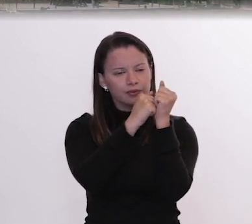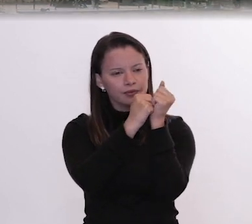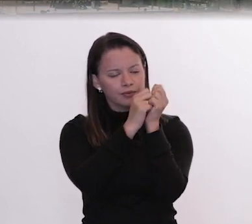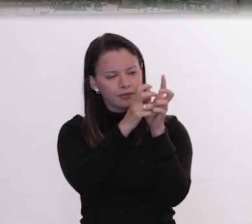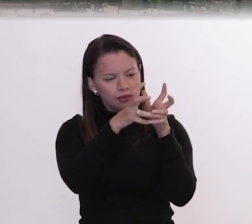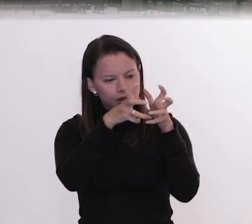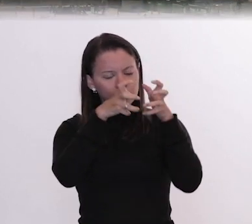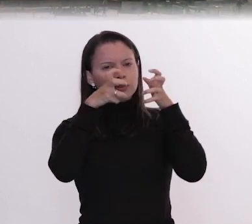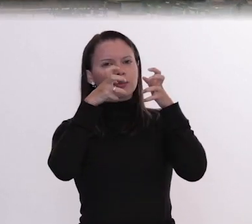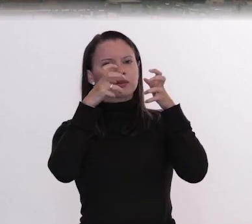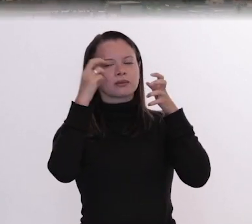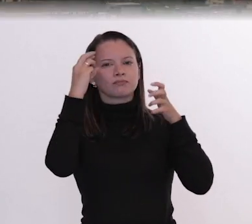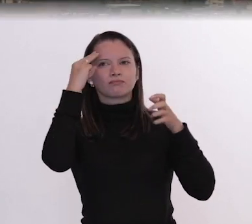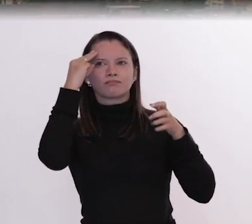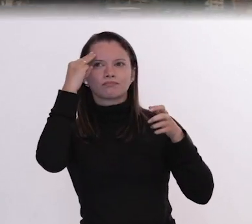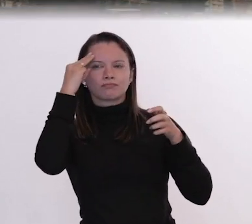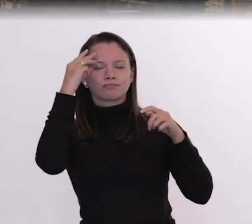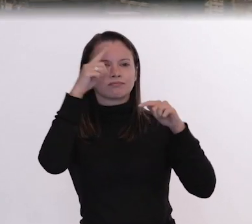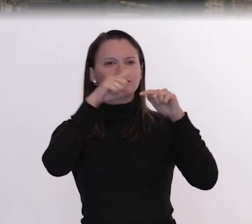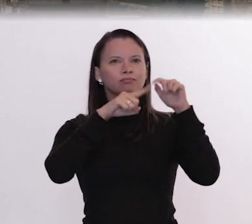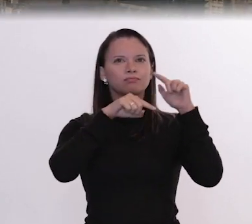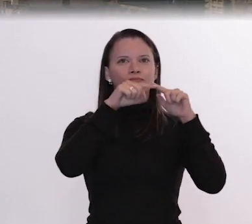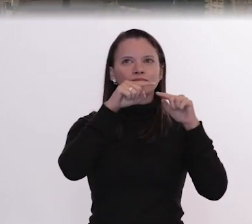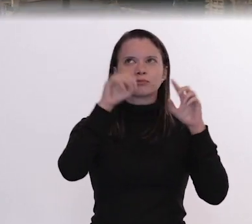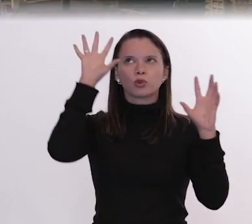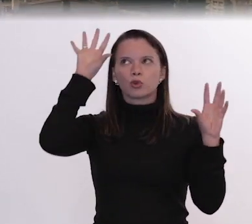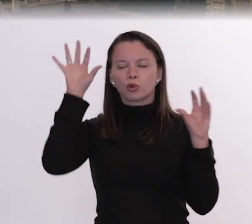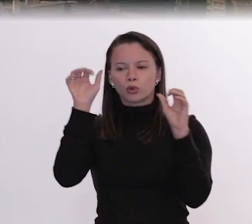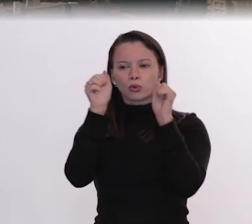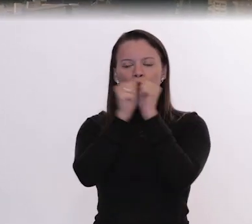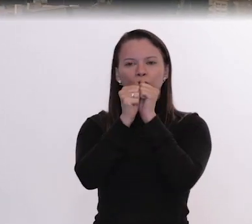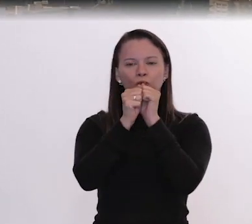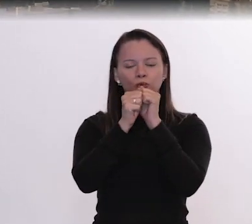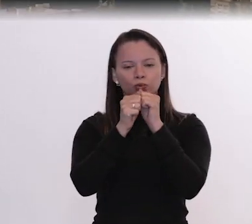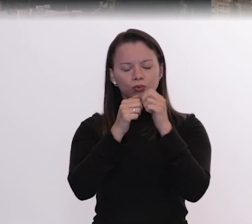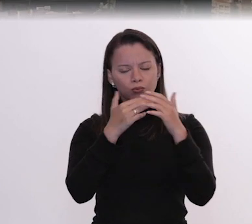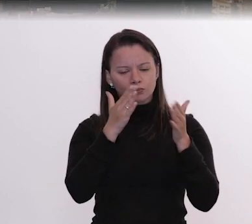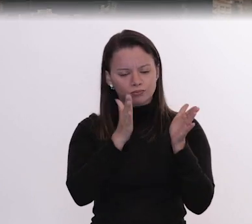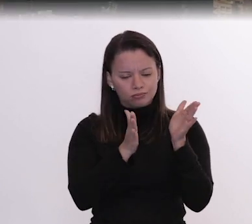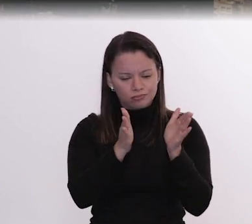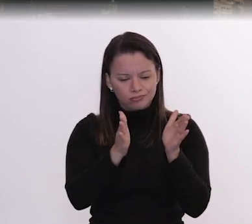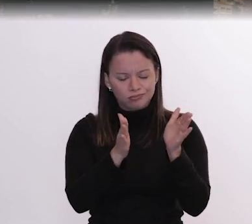where all the times of the site are present, matter and memory,